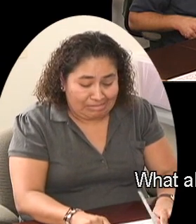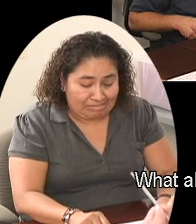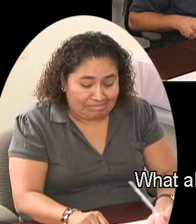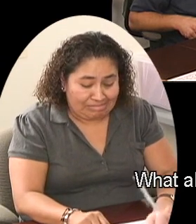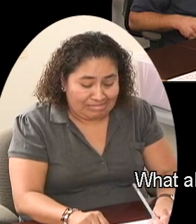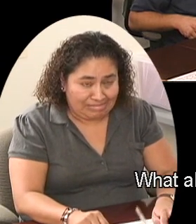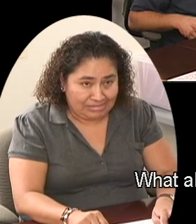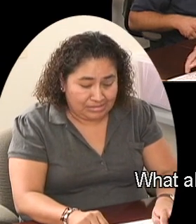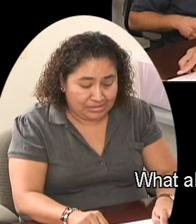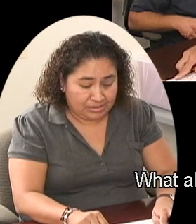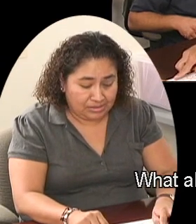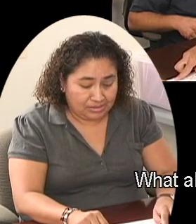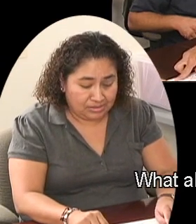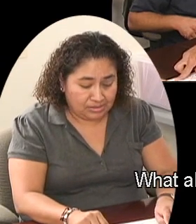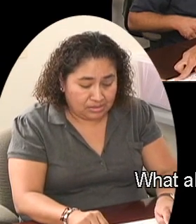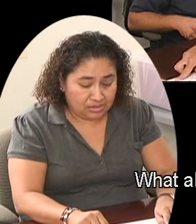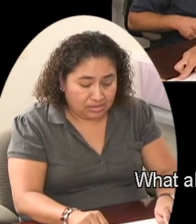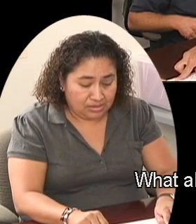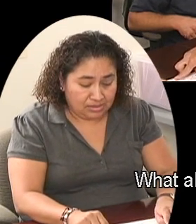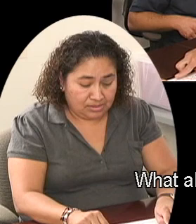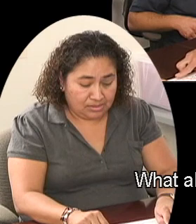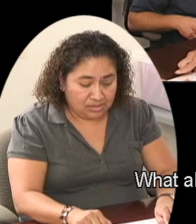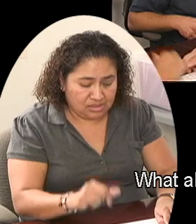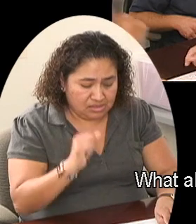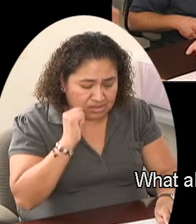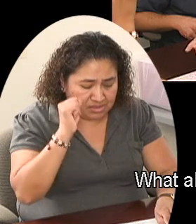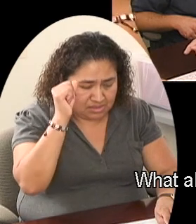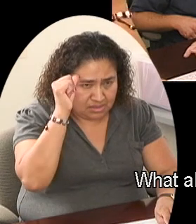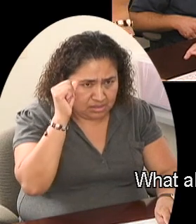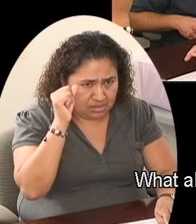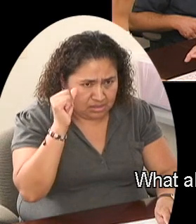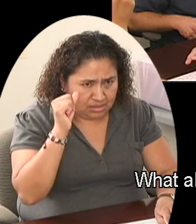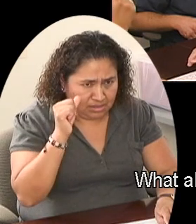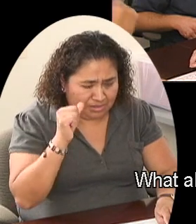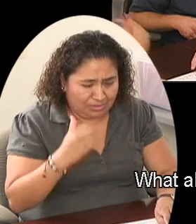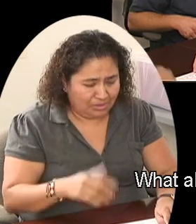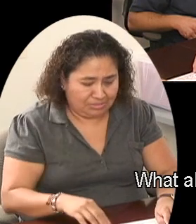What about? ... Okay.